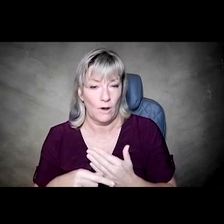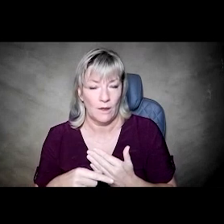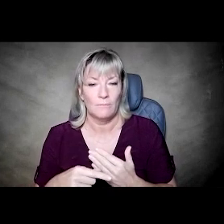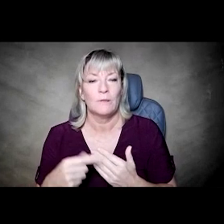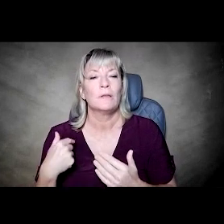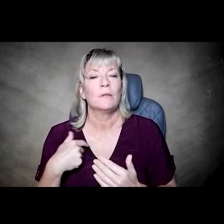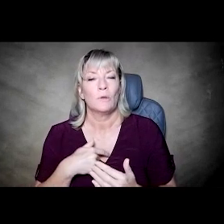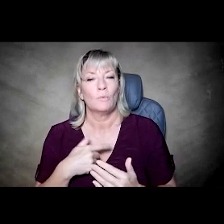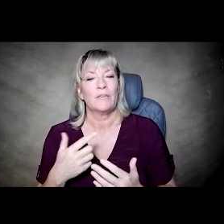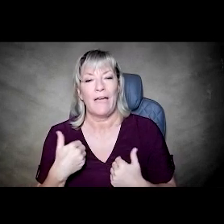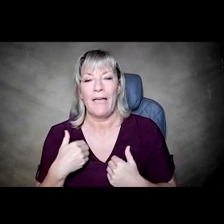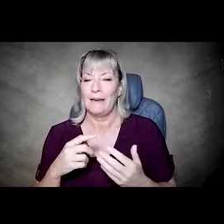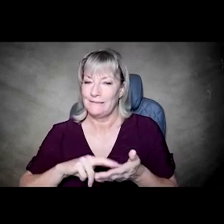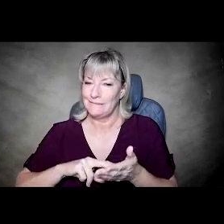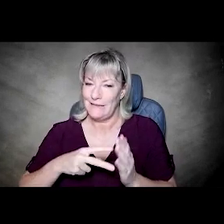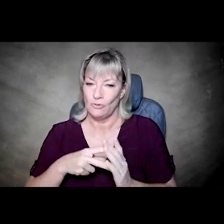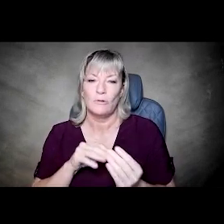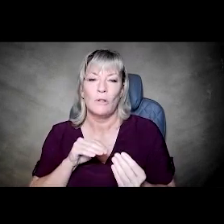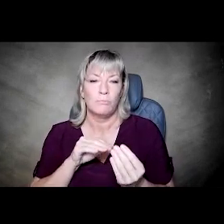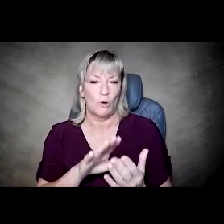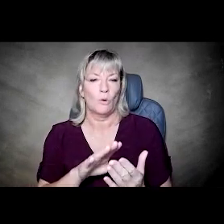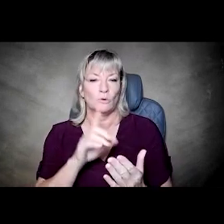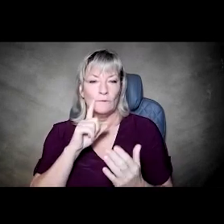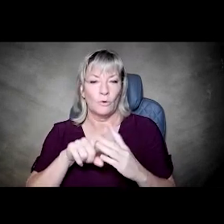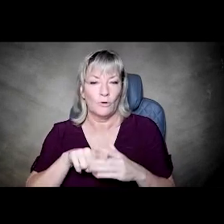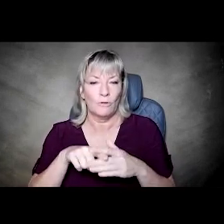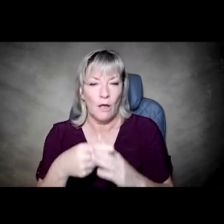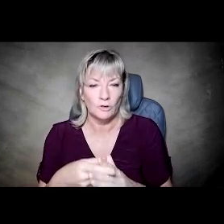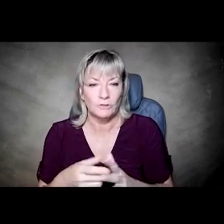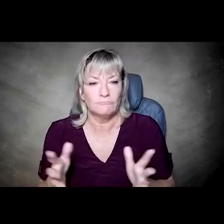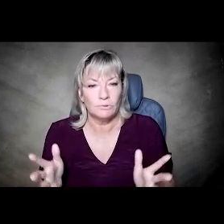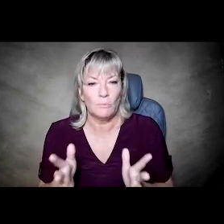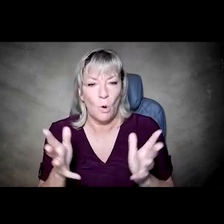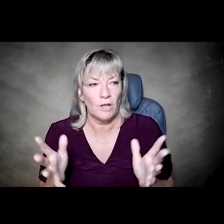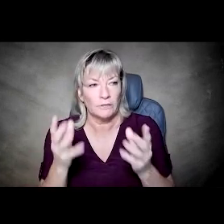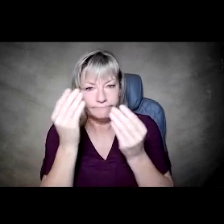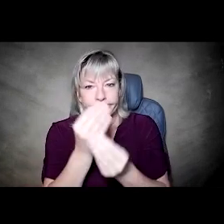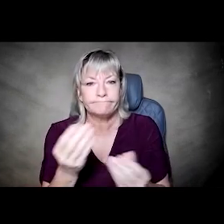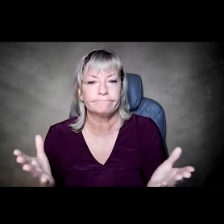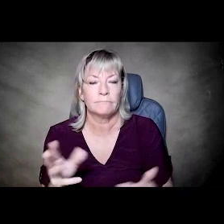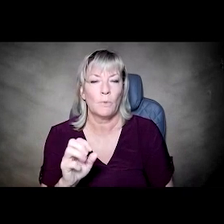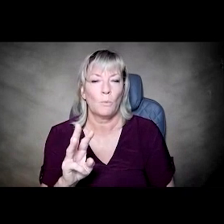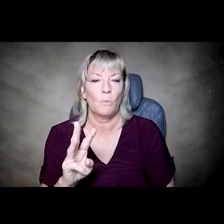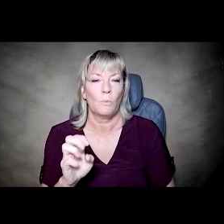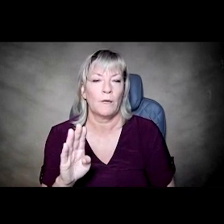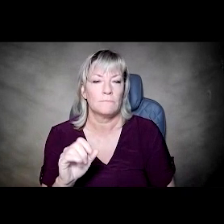we’ve taken an intentional approach to launching and promoting the website.